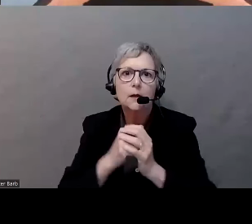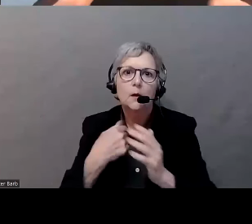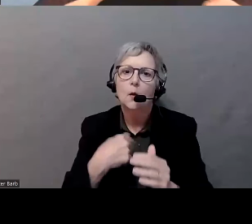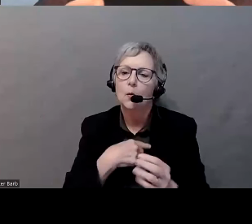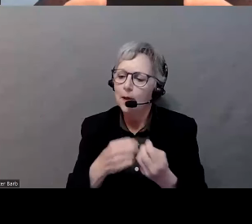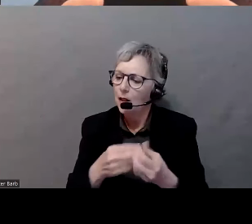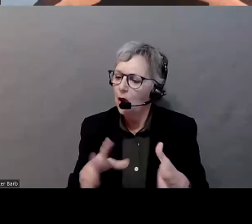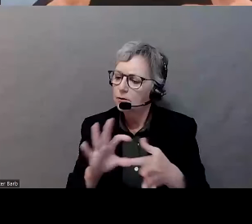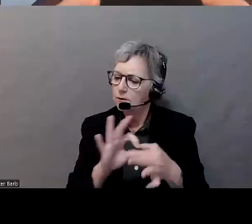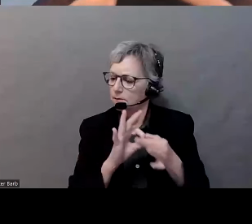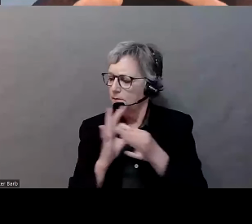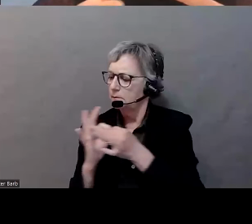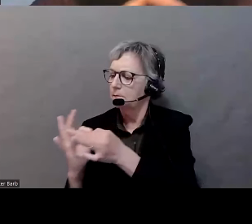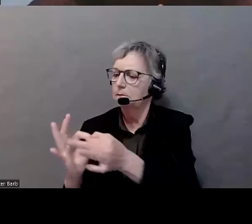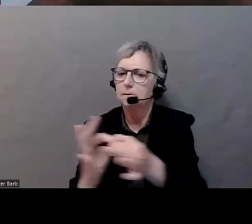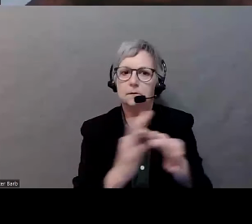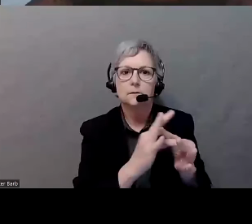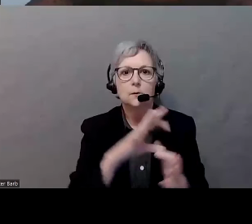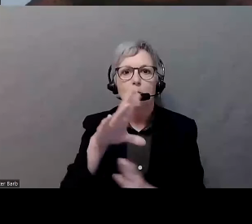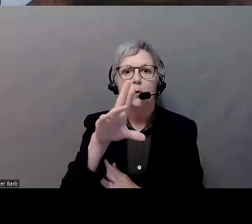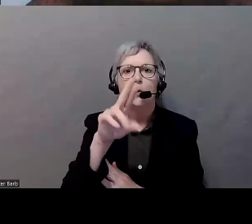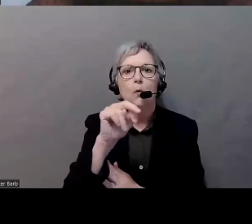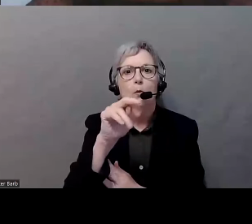TO PROVIDE SUPER TREATMENT.